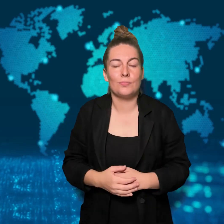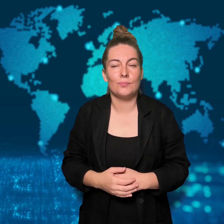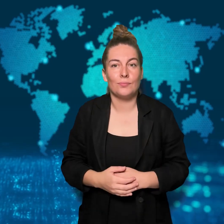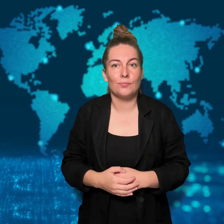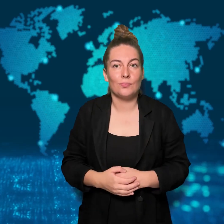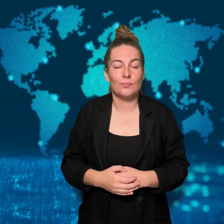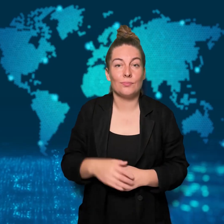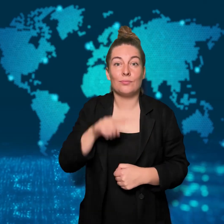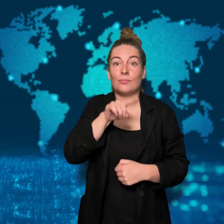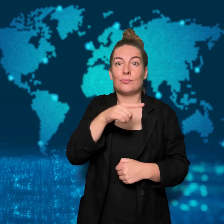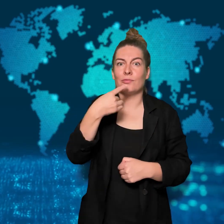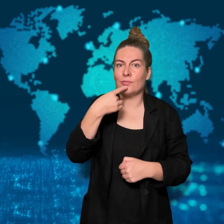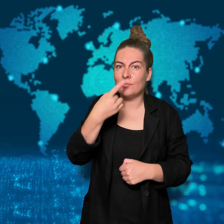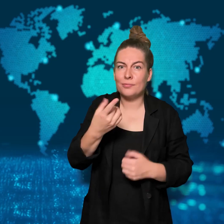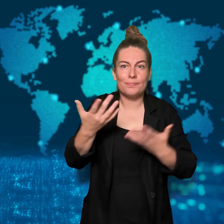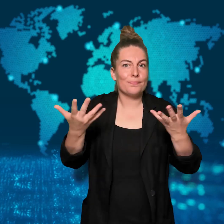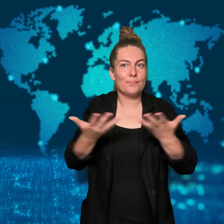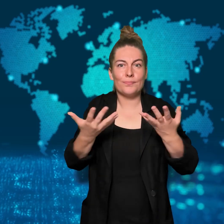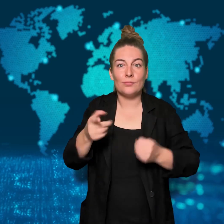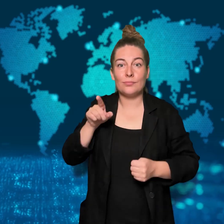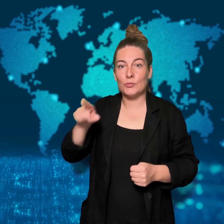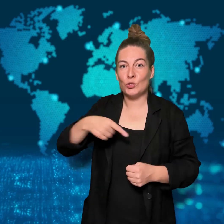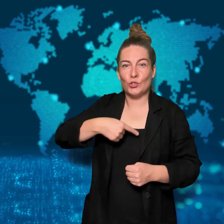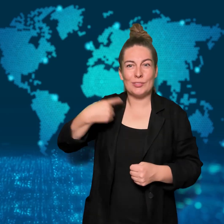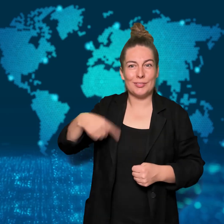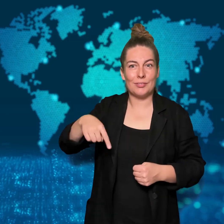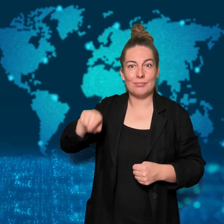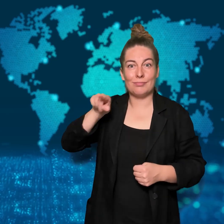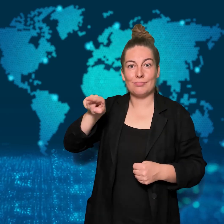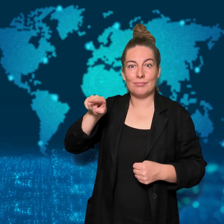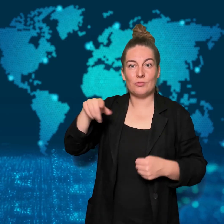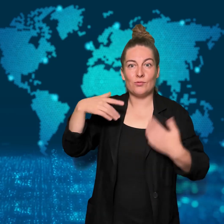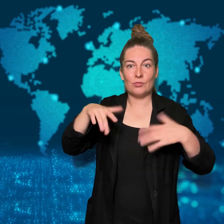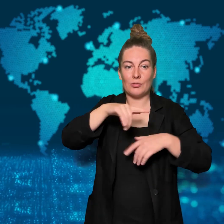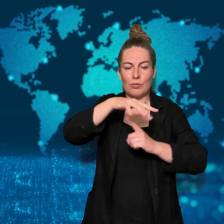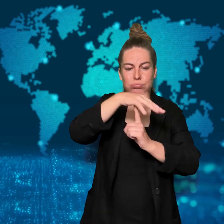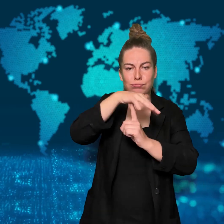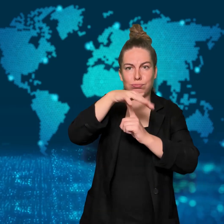at risk due to flares moving near the rotor blades and engines.